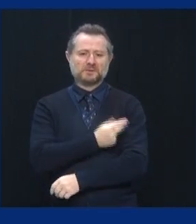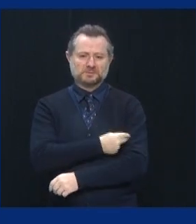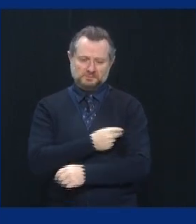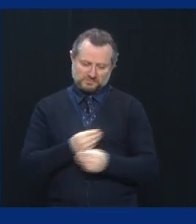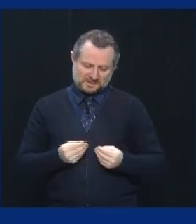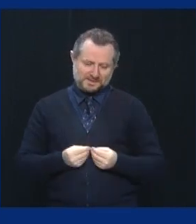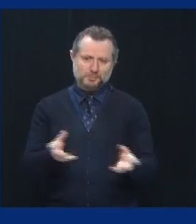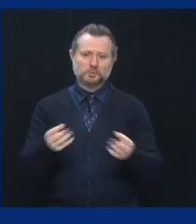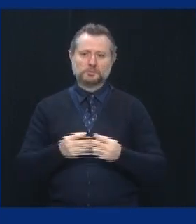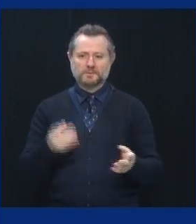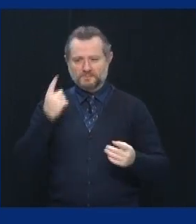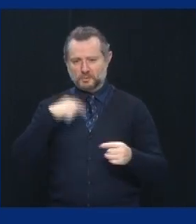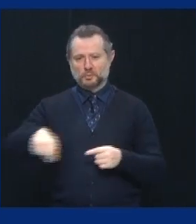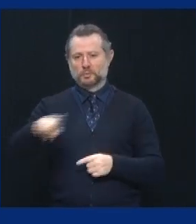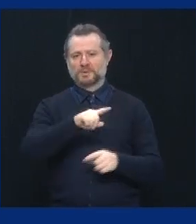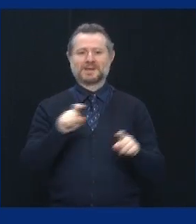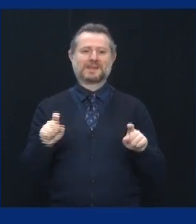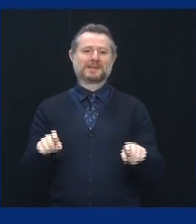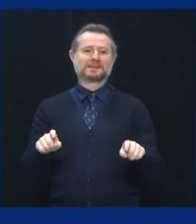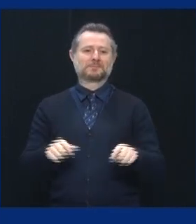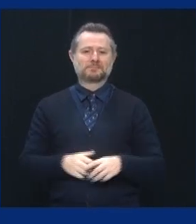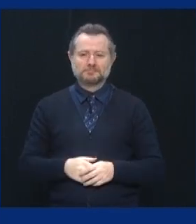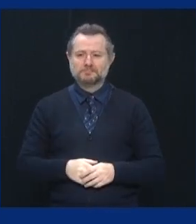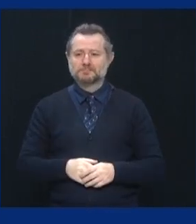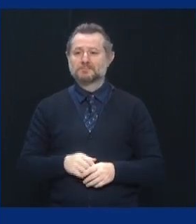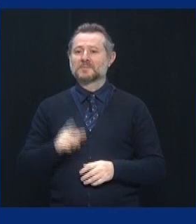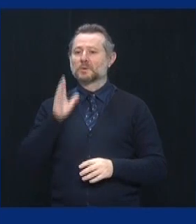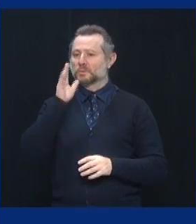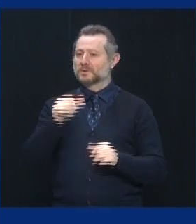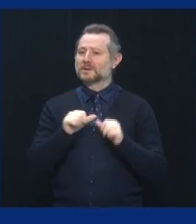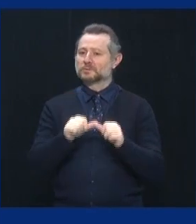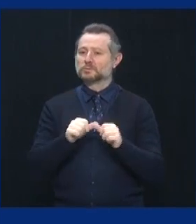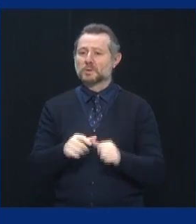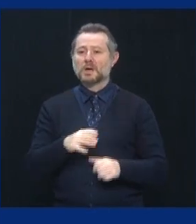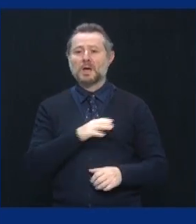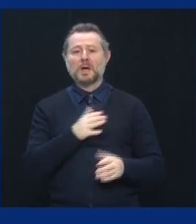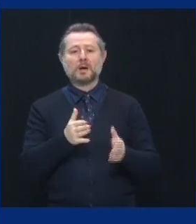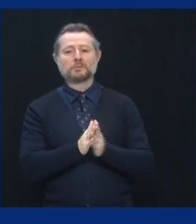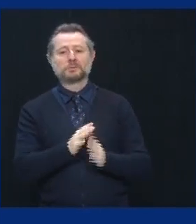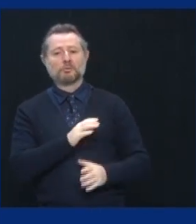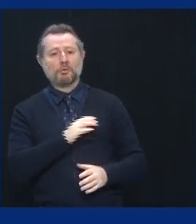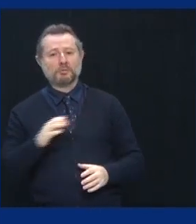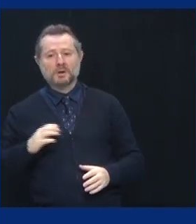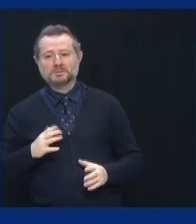OF THIS EFFORT HERE TODAY. WE'RE HAPPY TO CONTINUE TO BRING VACCINATIONS TO THE PEOPLE WHO